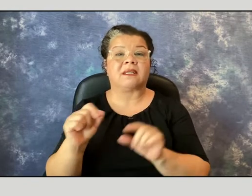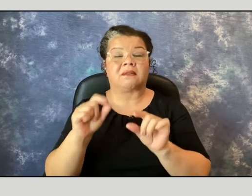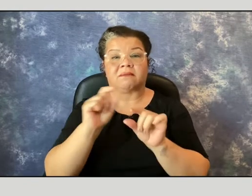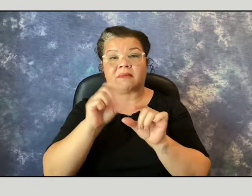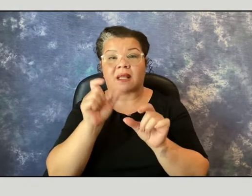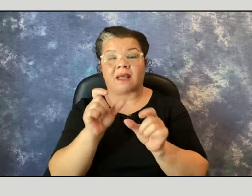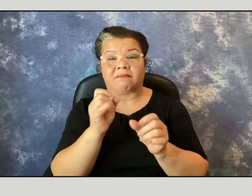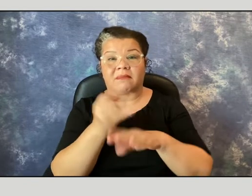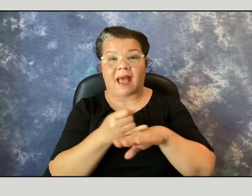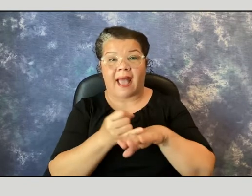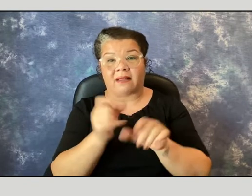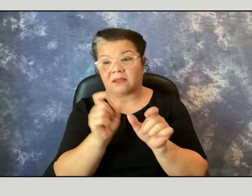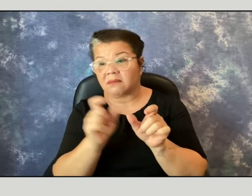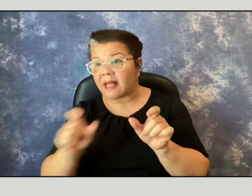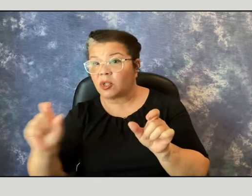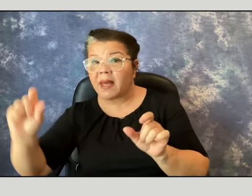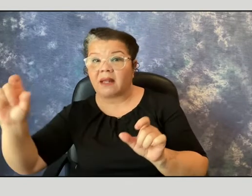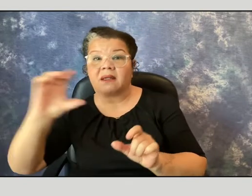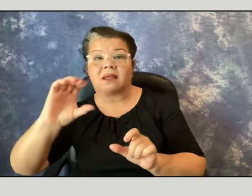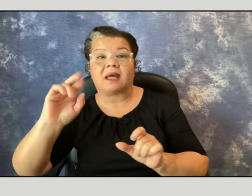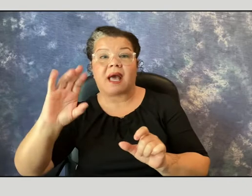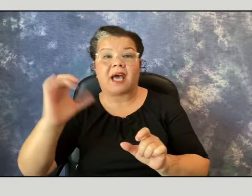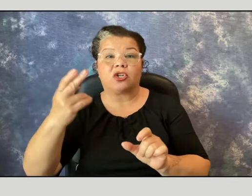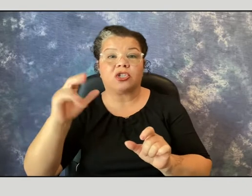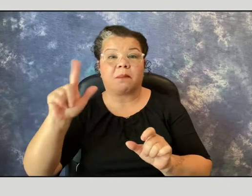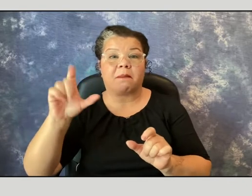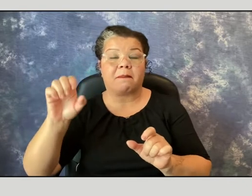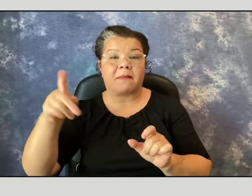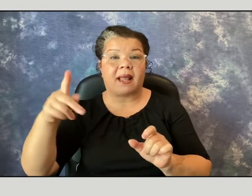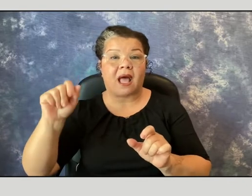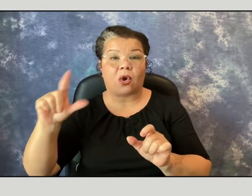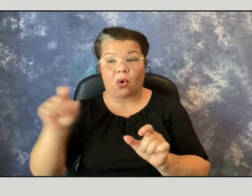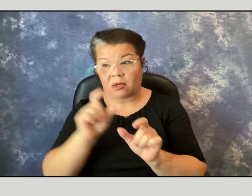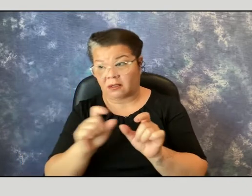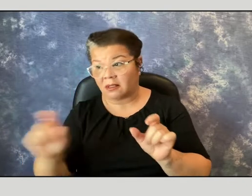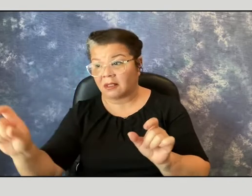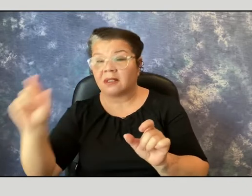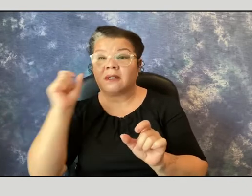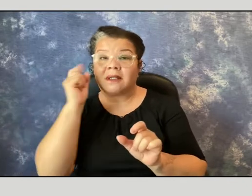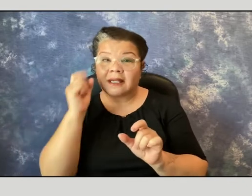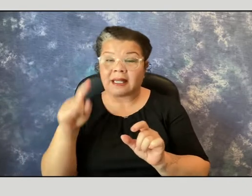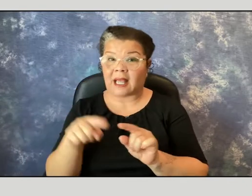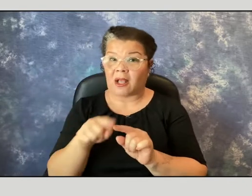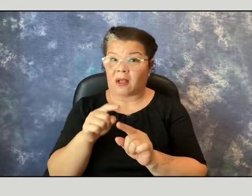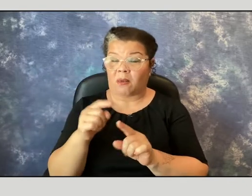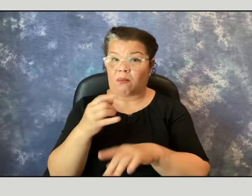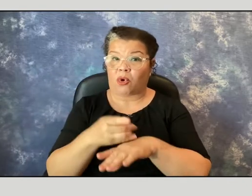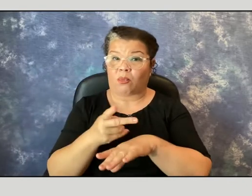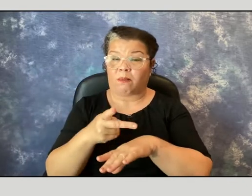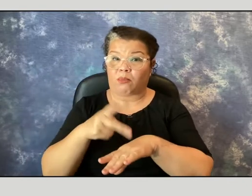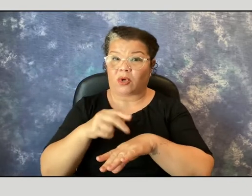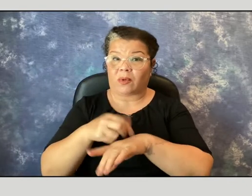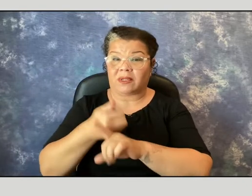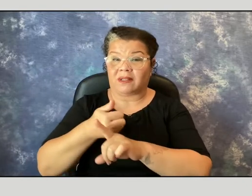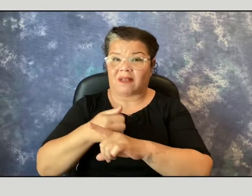in recognition of the fact that Puerto Rico is in fact composed of many islands, and all of these terms, as we know,